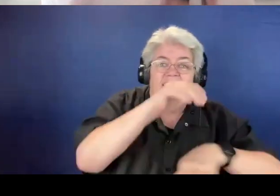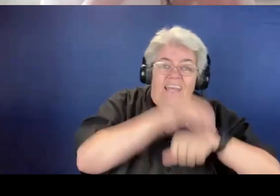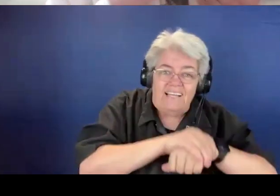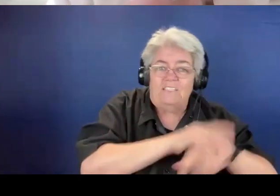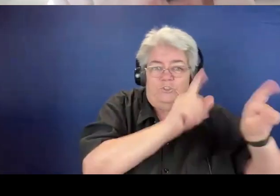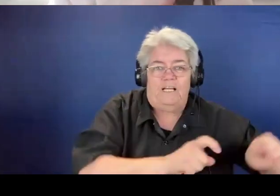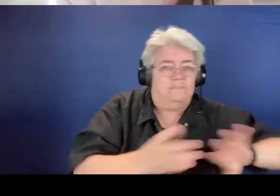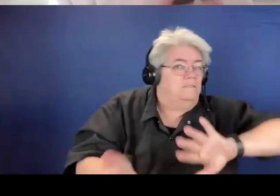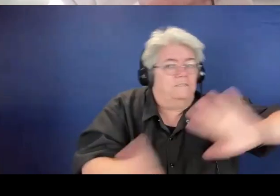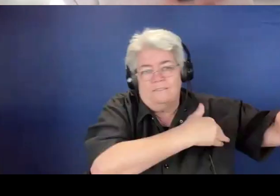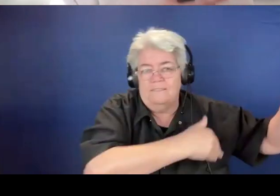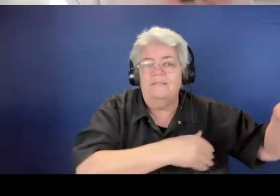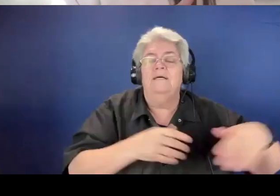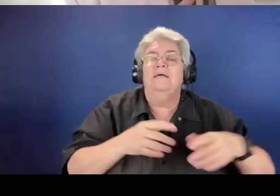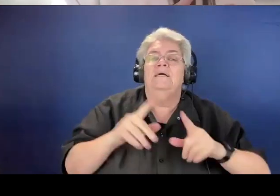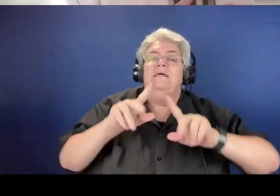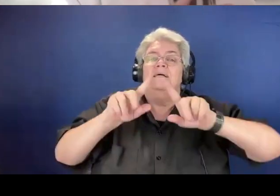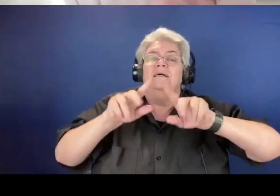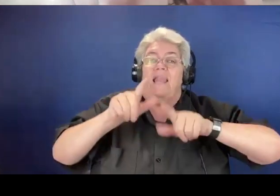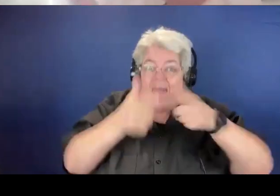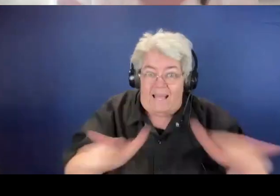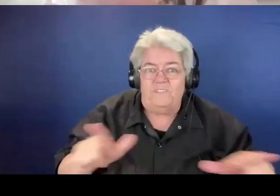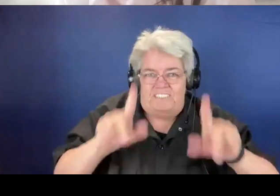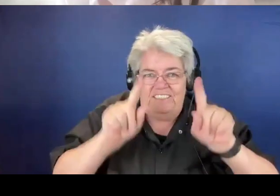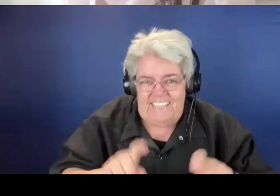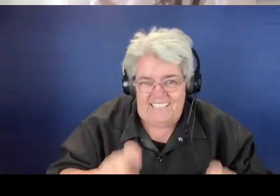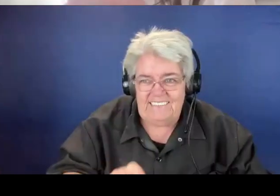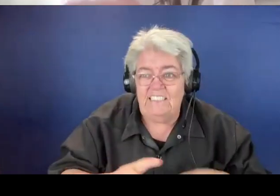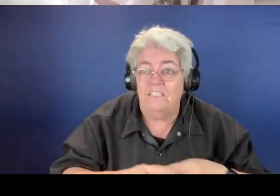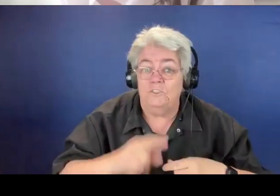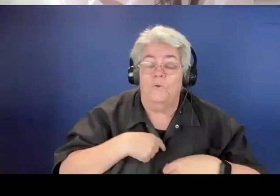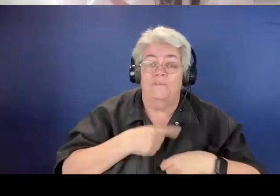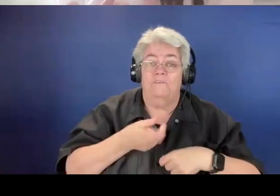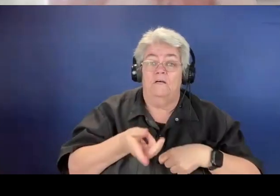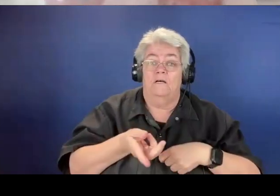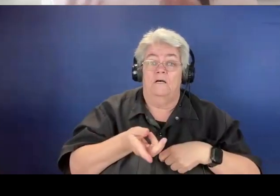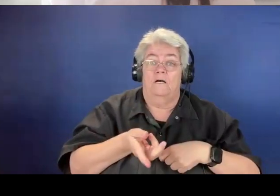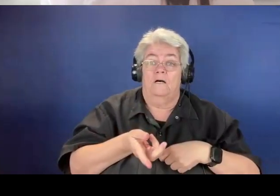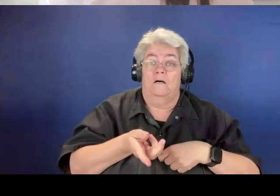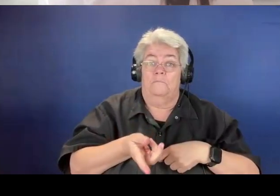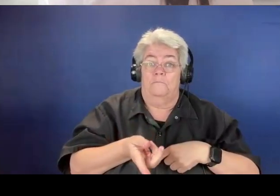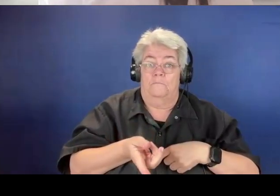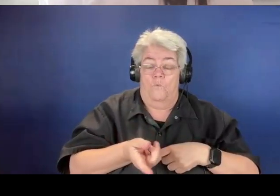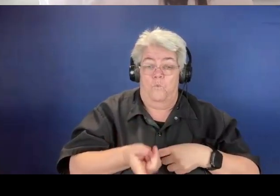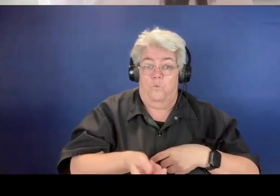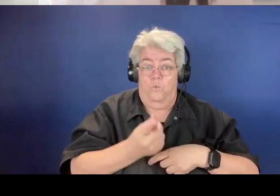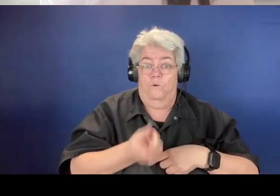So, if you measure a bilingual using a monolingual measure, you are more likely